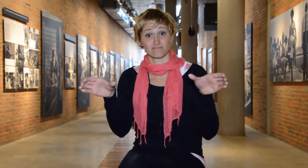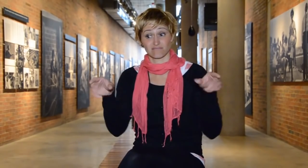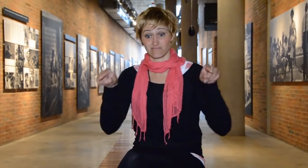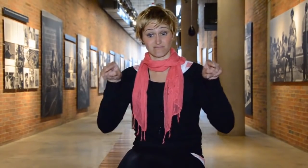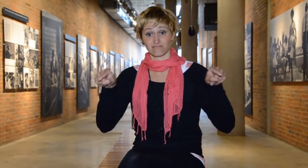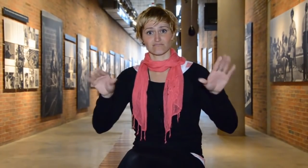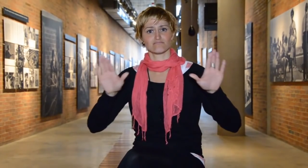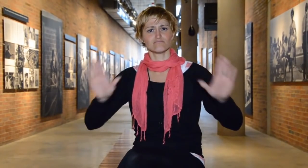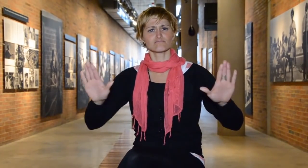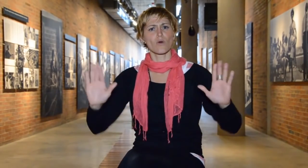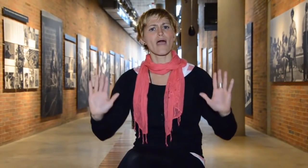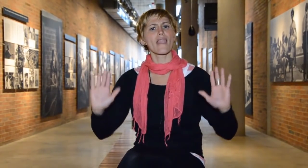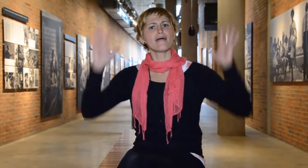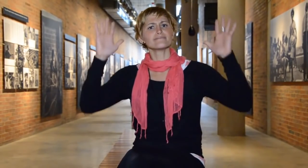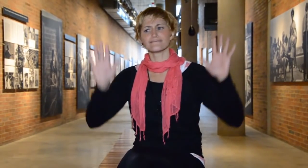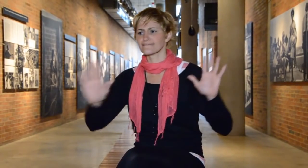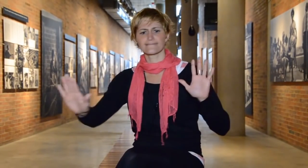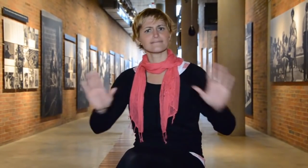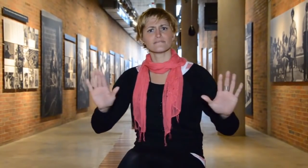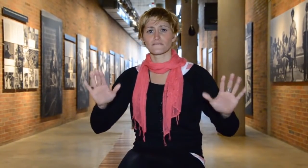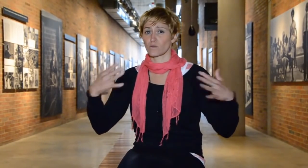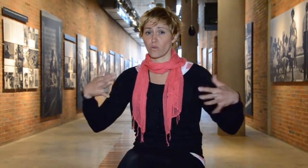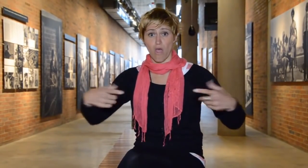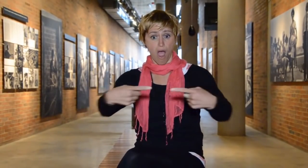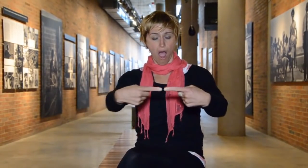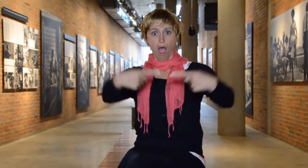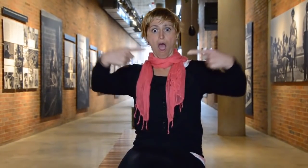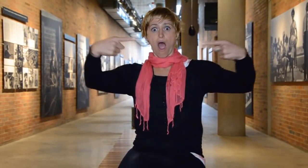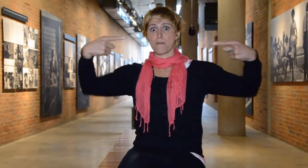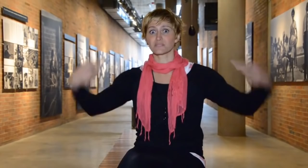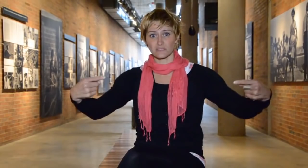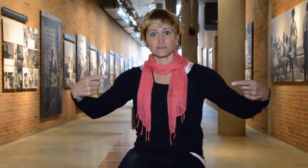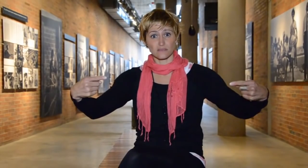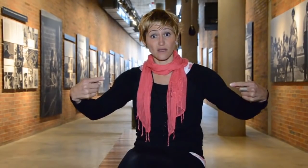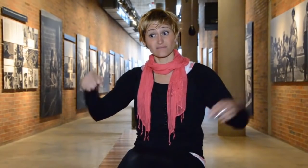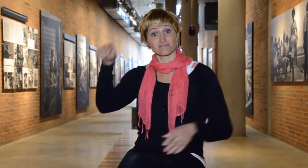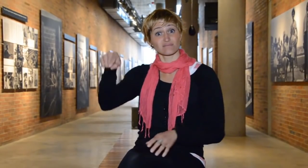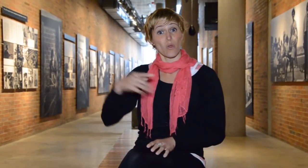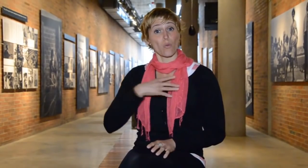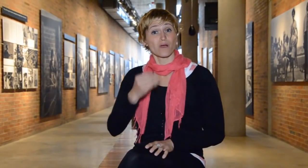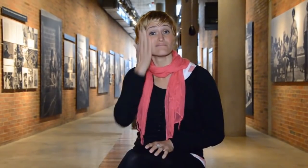Life on both sides of apartheid is the total opposite.